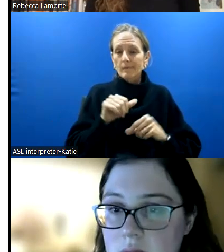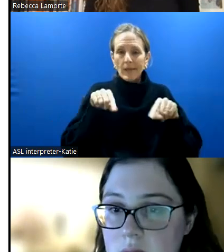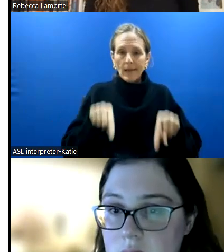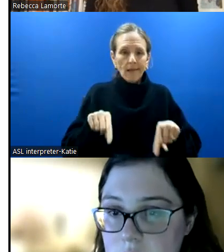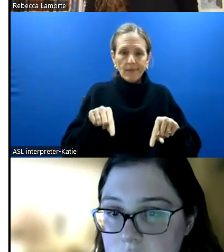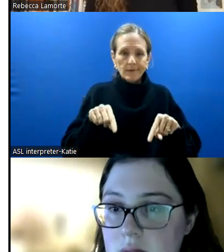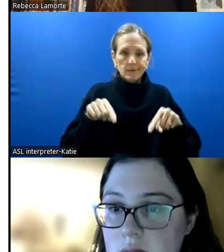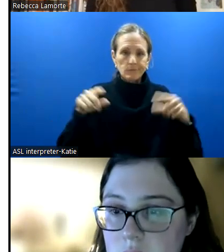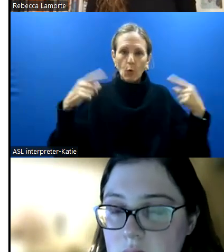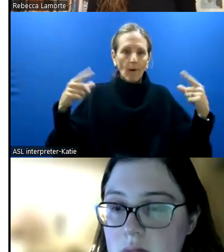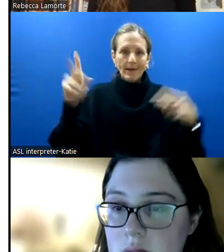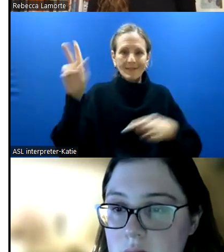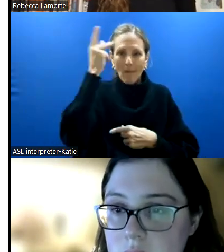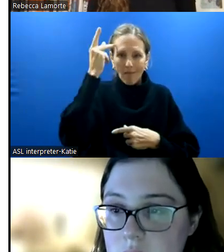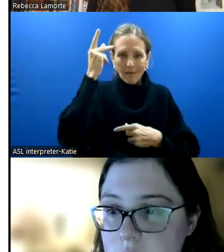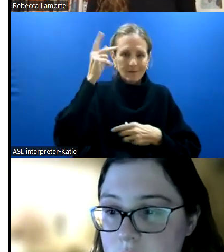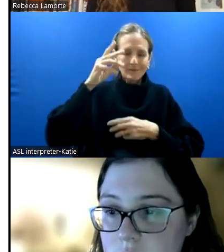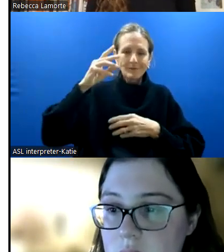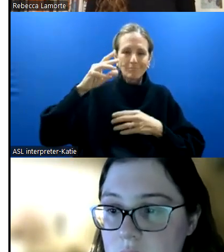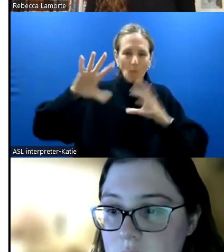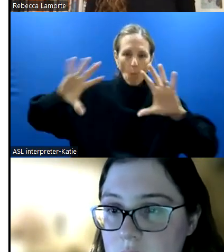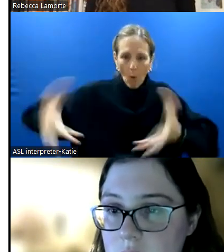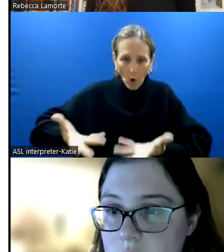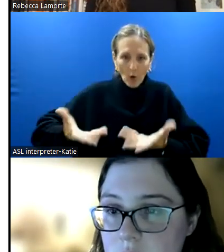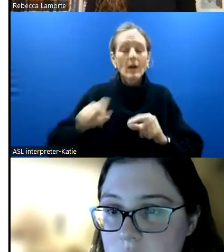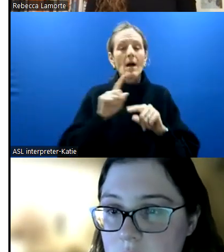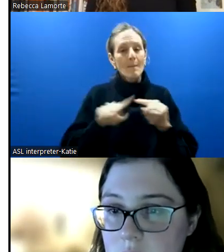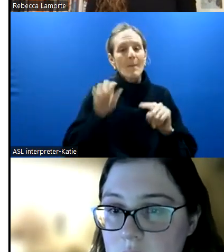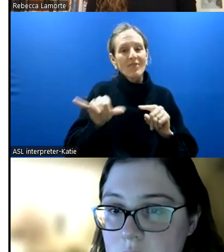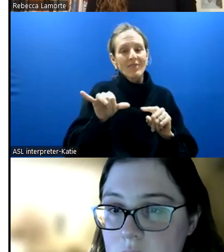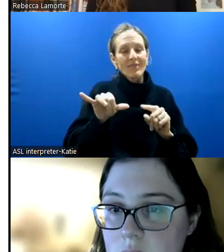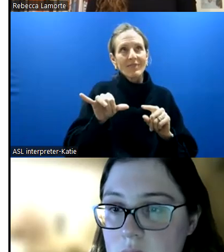is to take down another barrier for people.